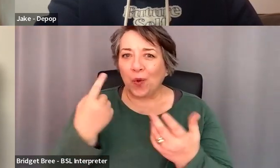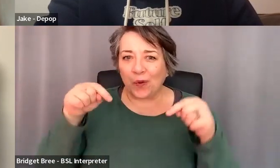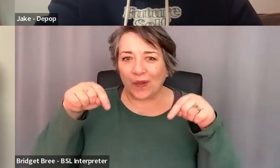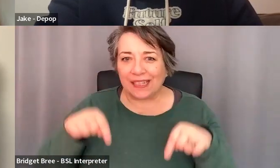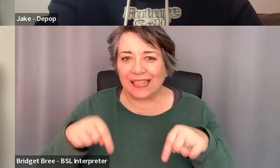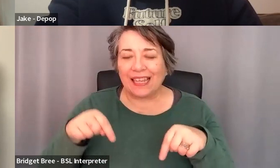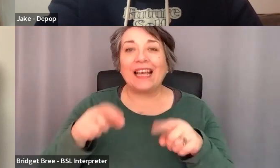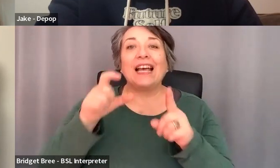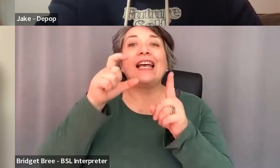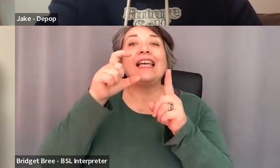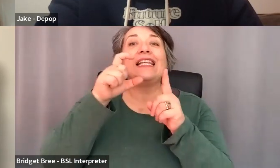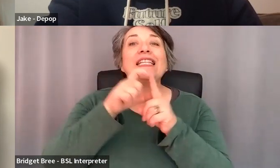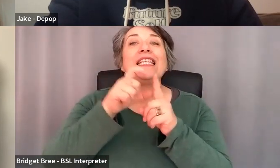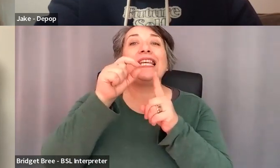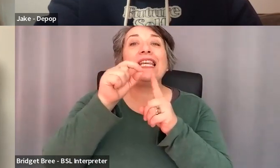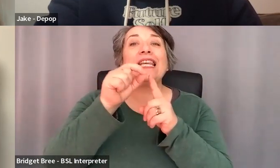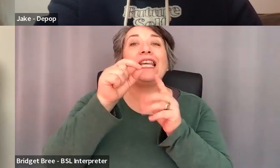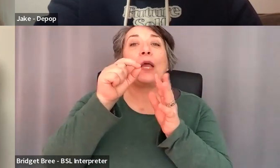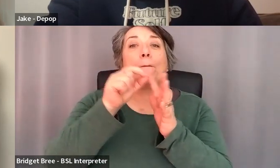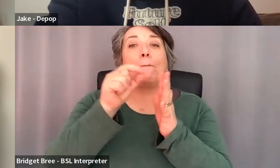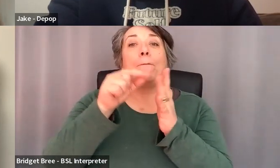make the world of fashion the most progressive and diverse. Not for the next hour, now I'm here with Depop, the online fashion place